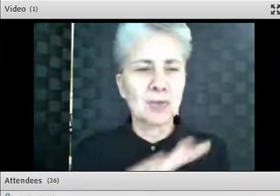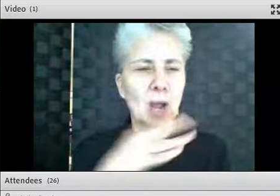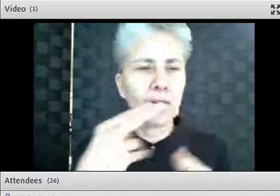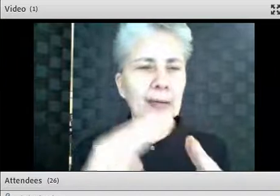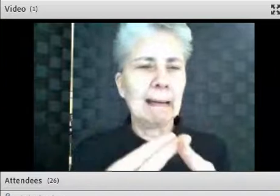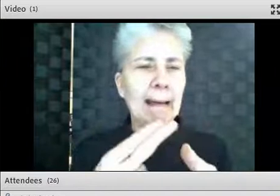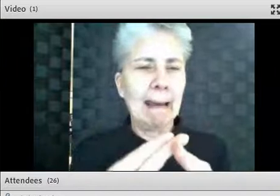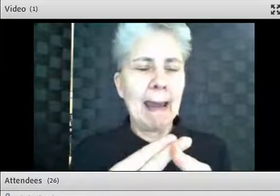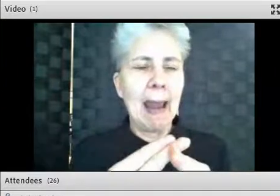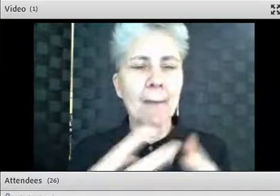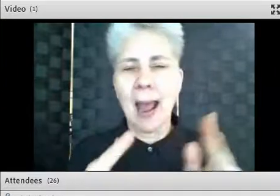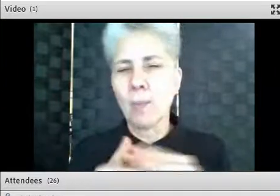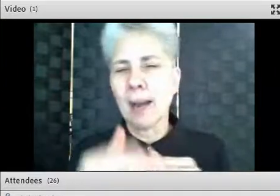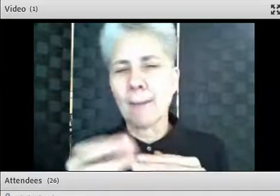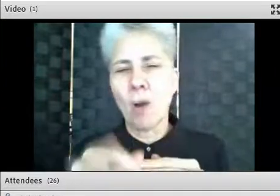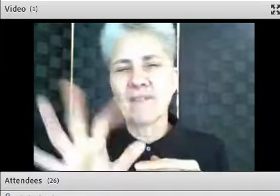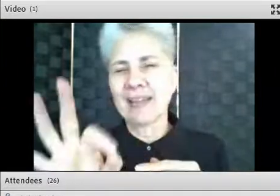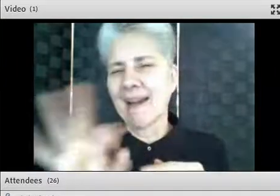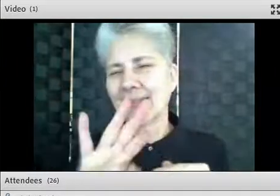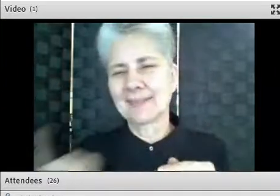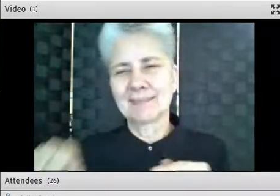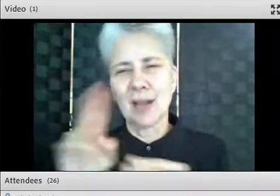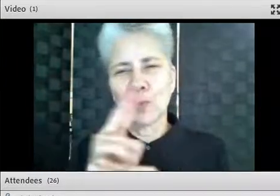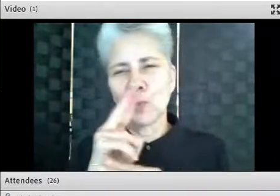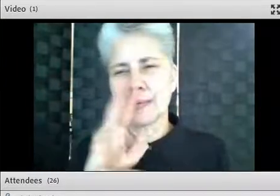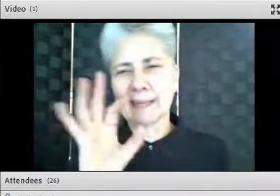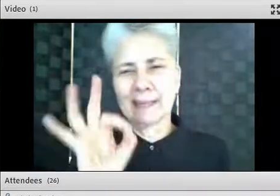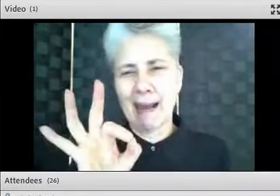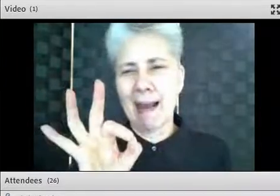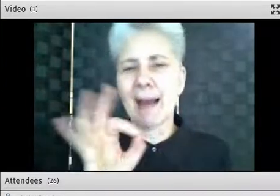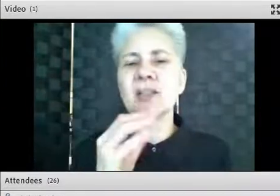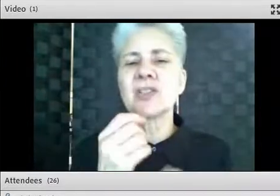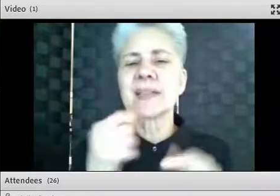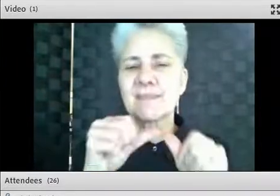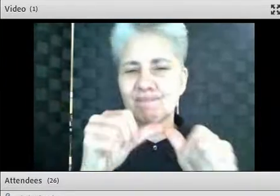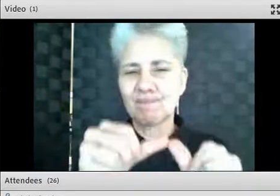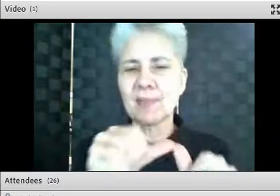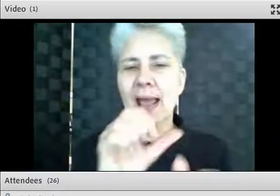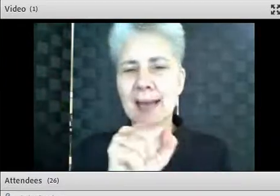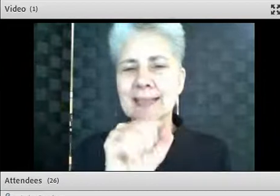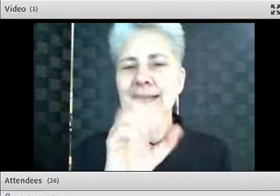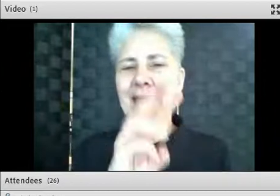and I would just lop off that nine. I wouldn't keep the nine. I would just stick with the S66.